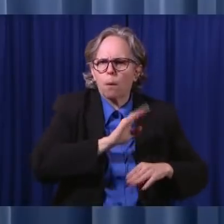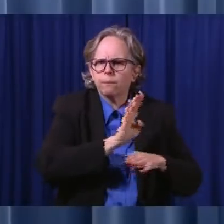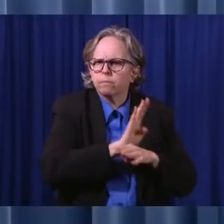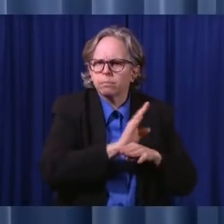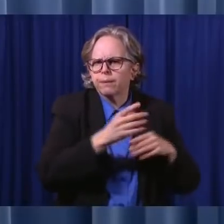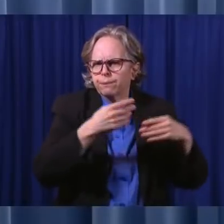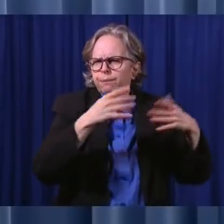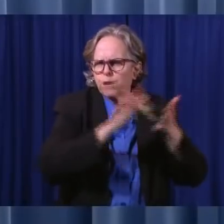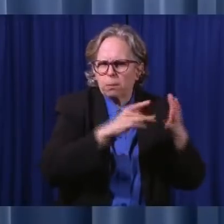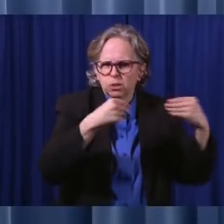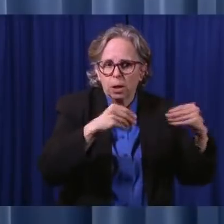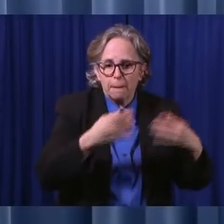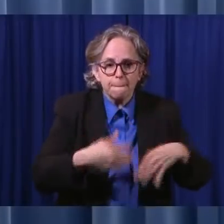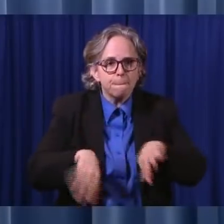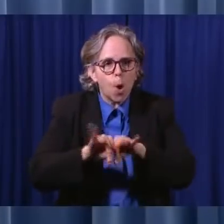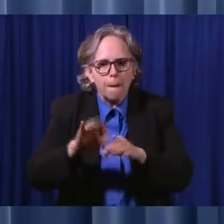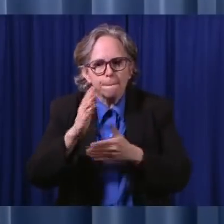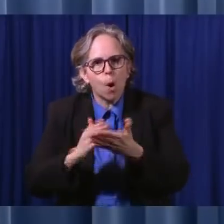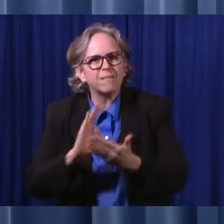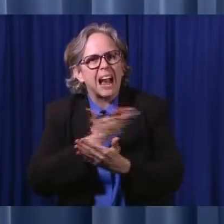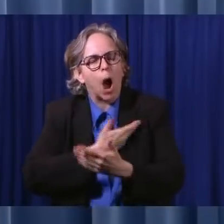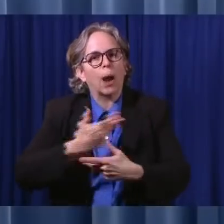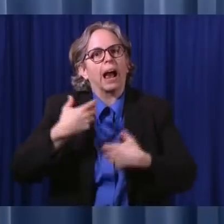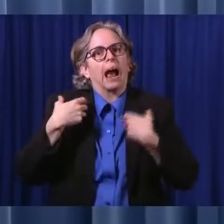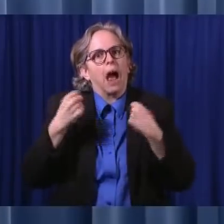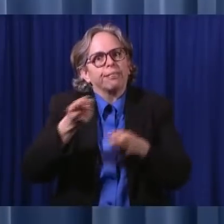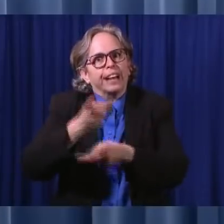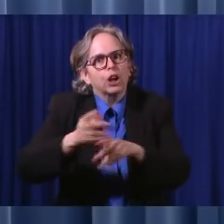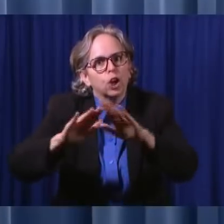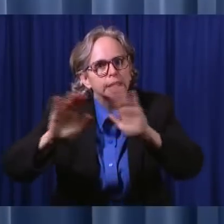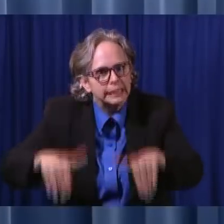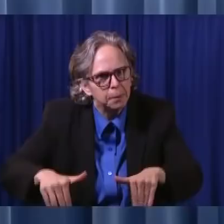A CHAIN OR THEIR OWN STORE. THEY'RE A VITAL PART OF THE